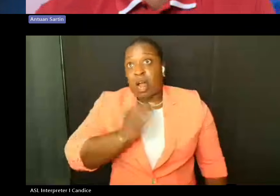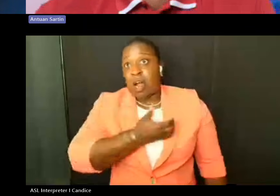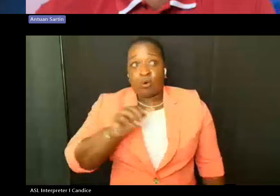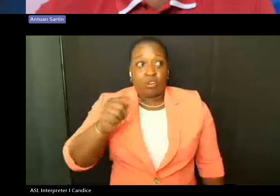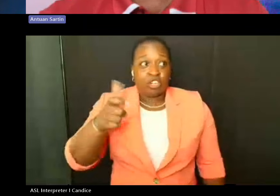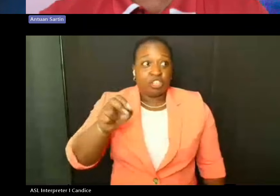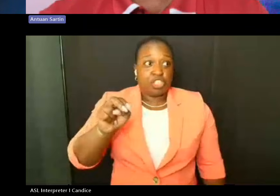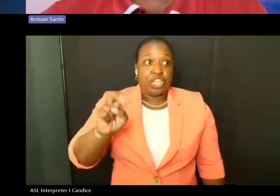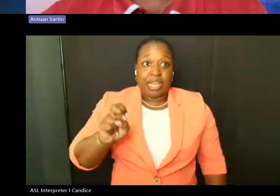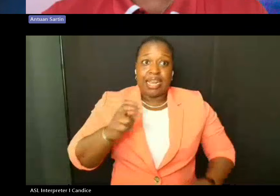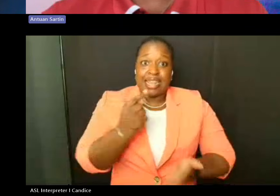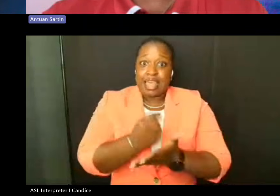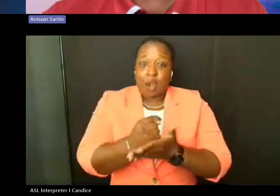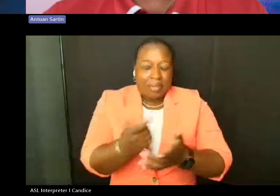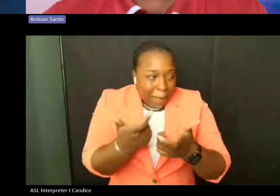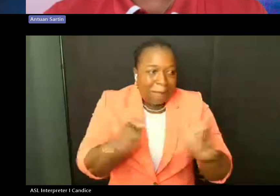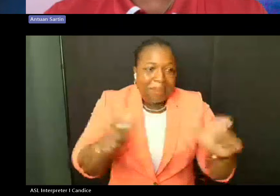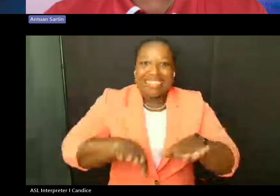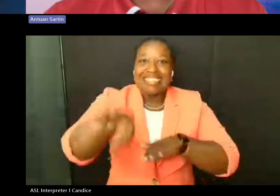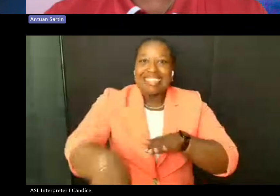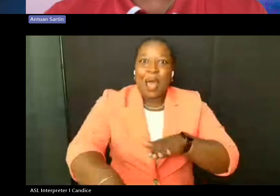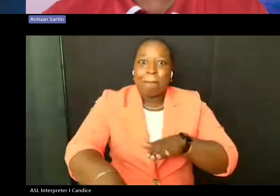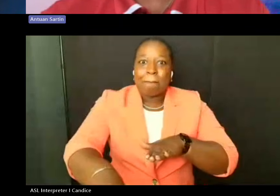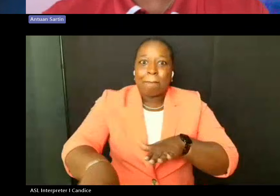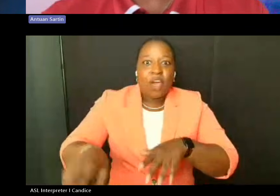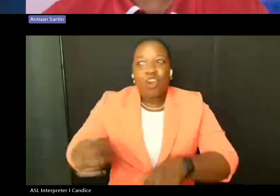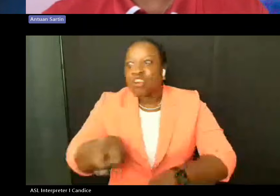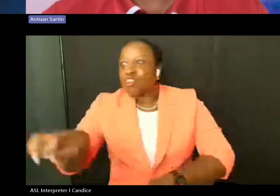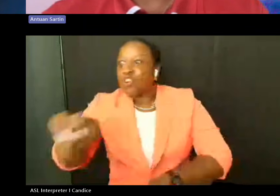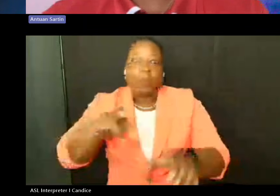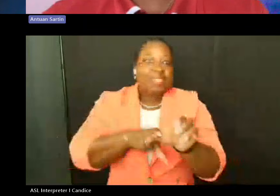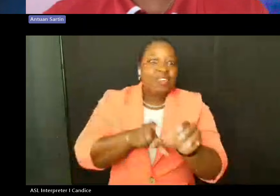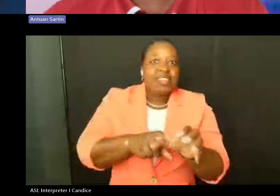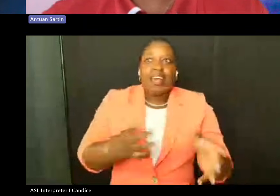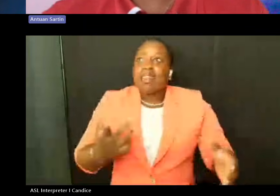the biggest step that we've ever had to take with trying -- with something new outside of, you know,